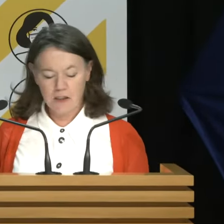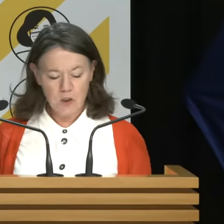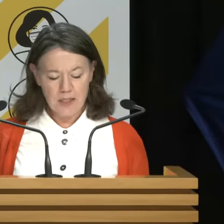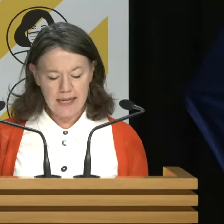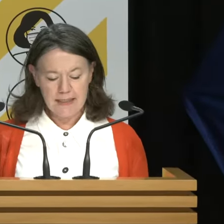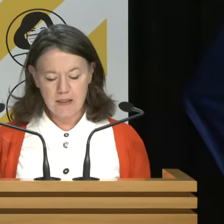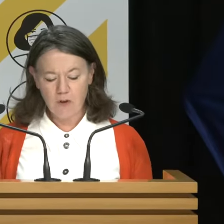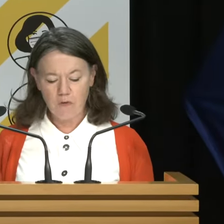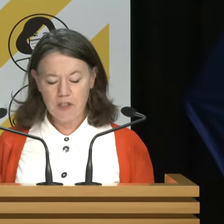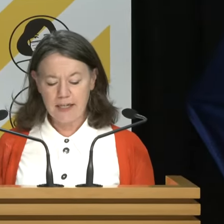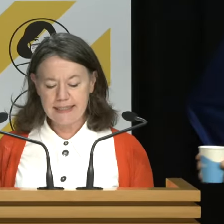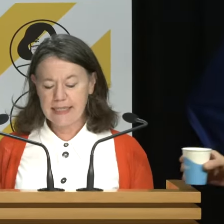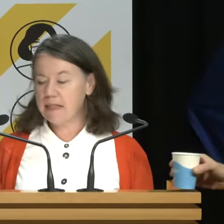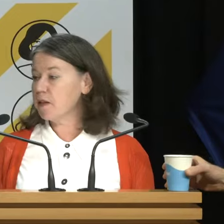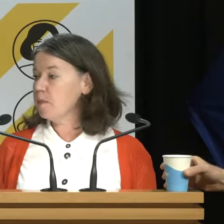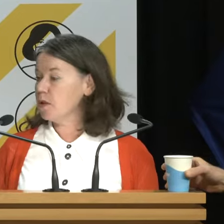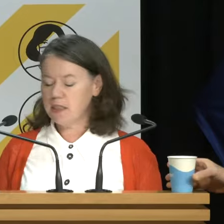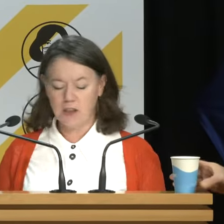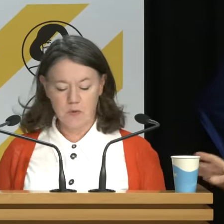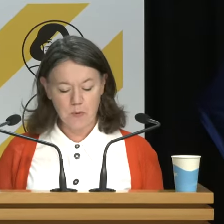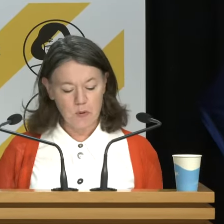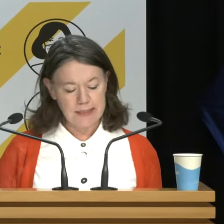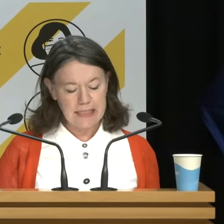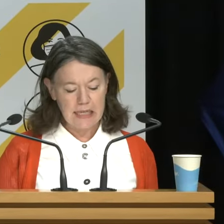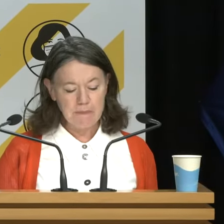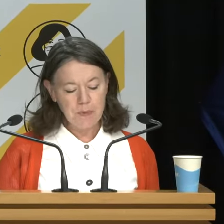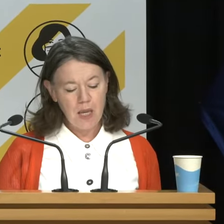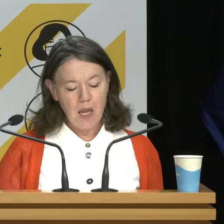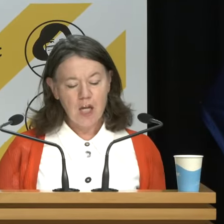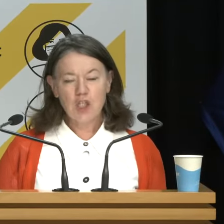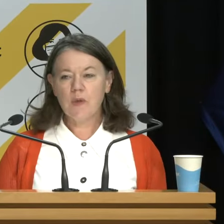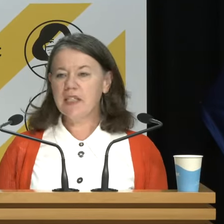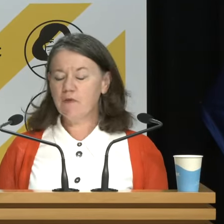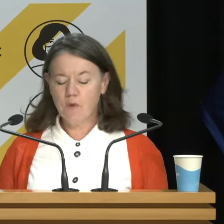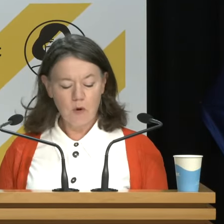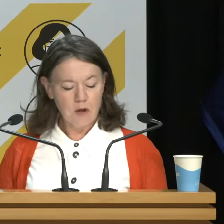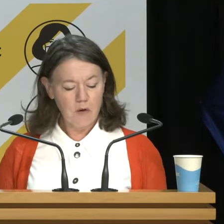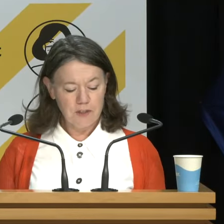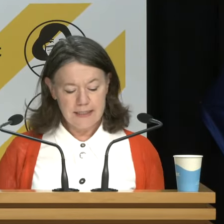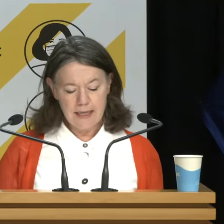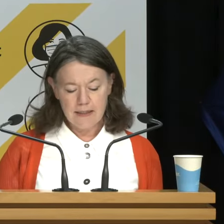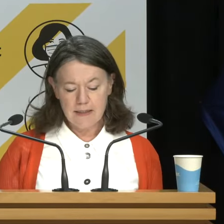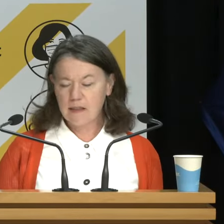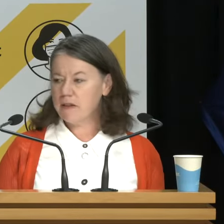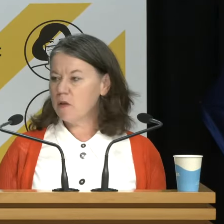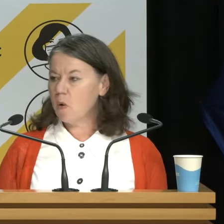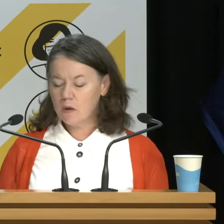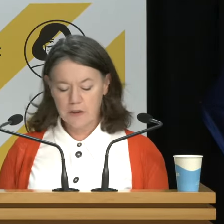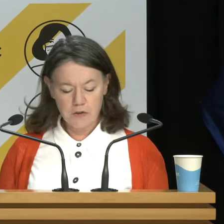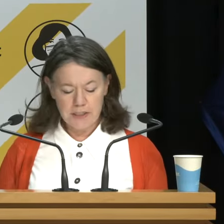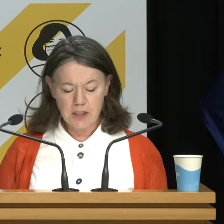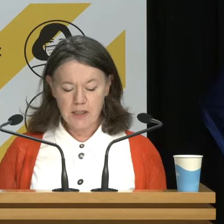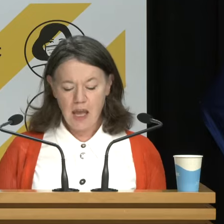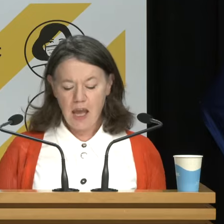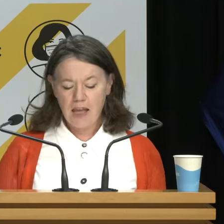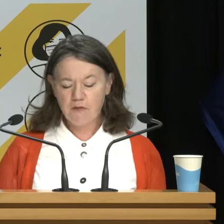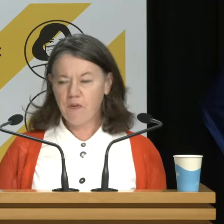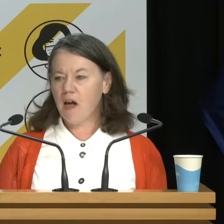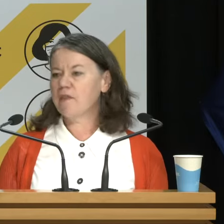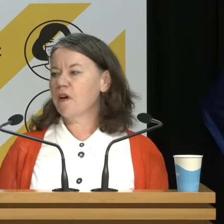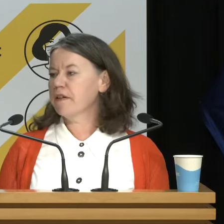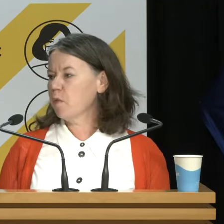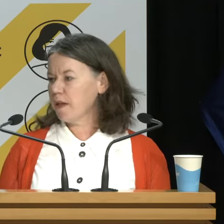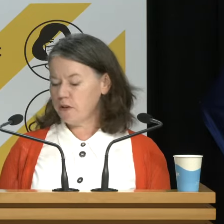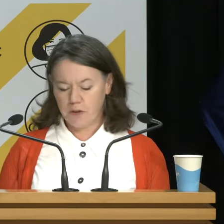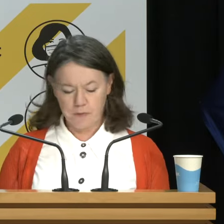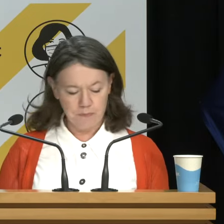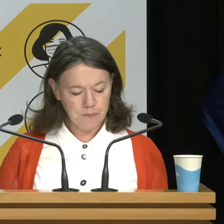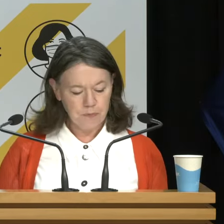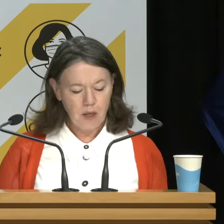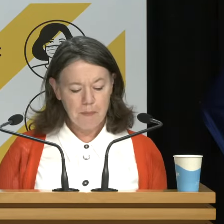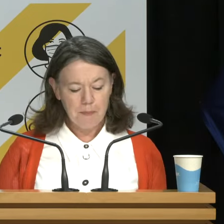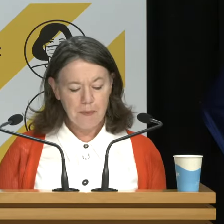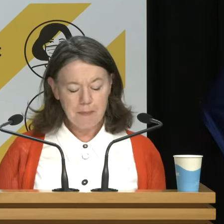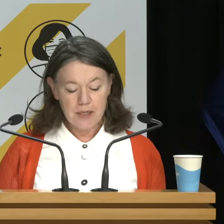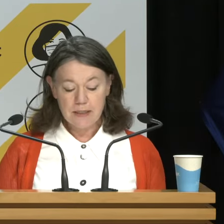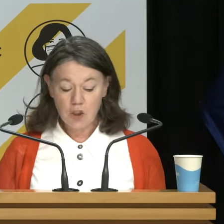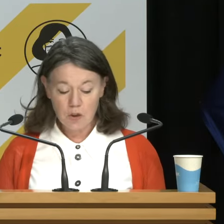Dr Caroline McElnay, hand over